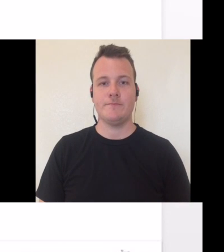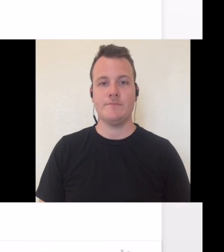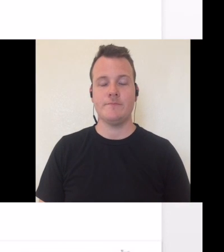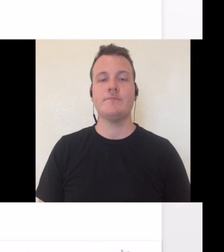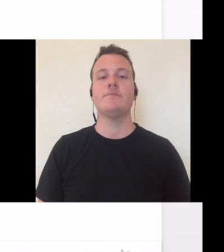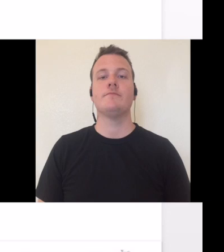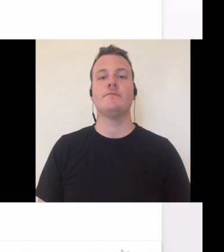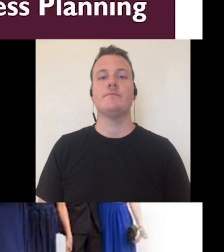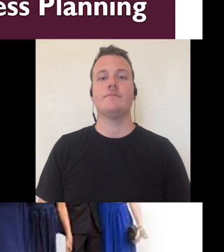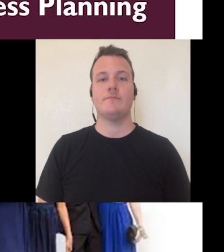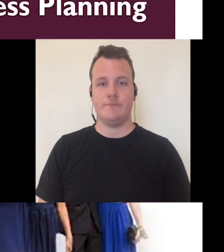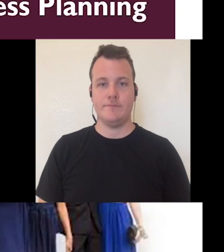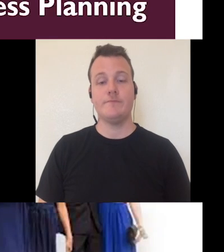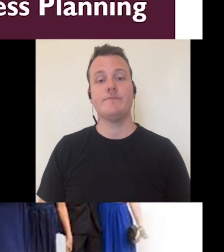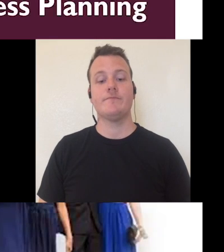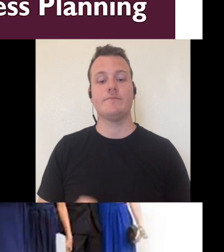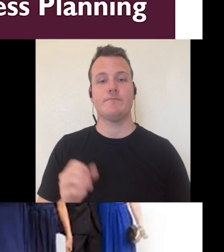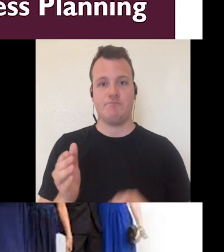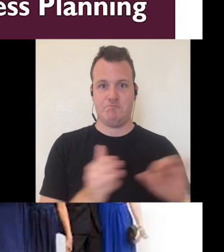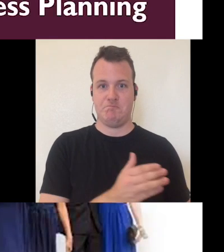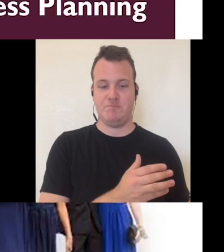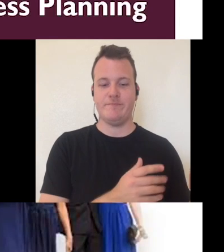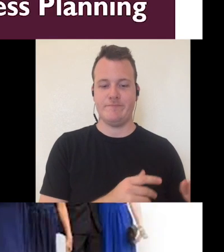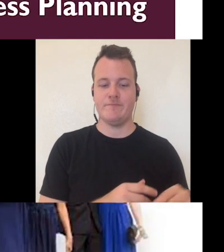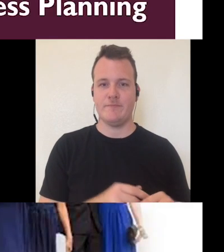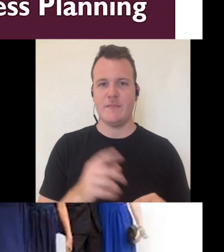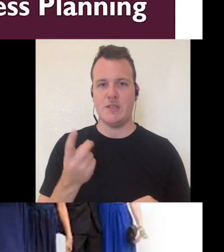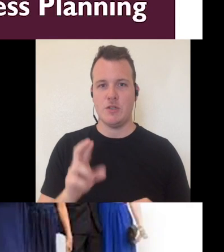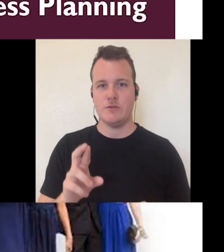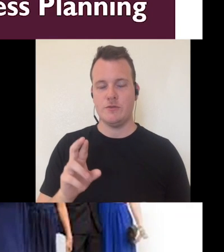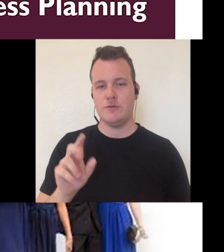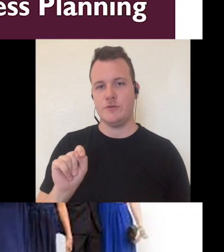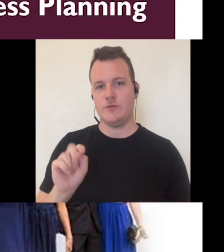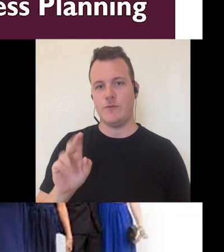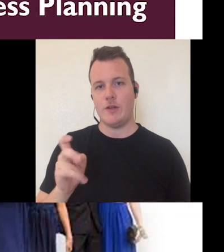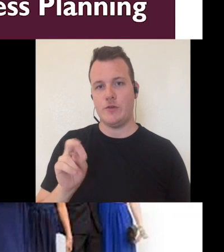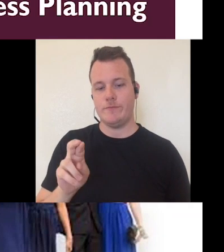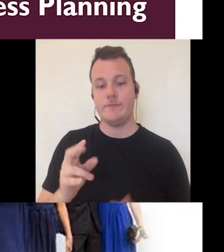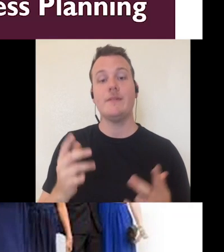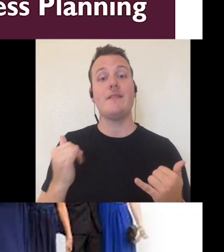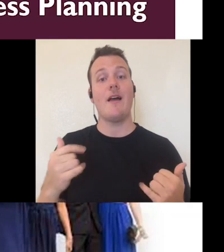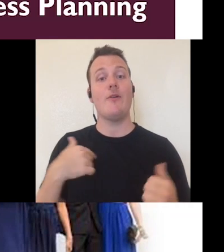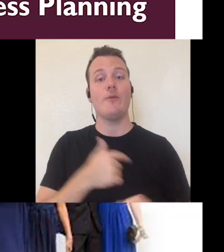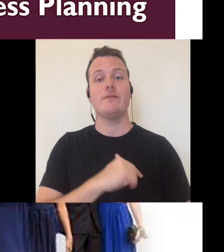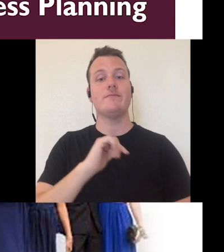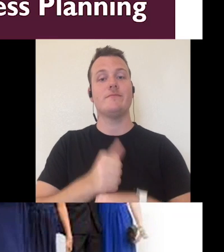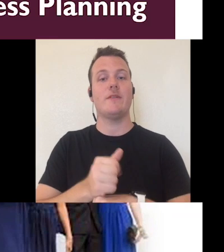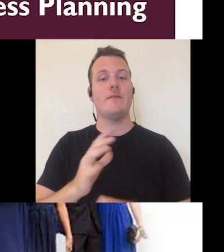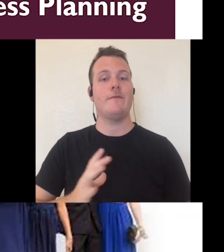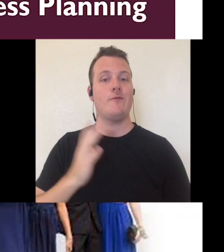and with that we're ready to do a far more formal business planning.